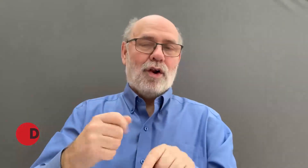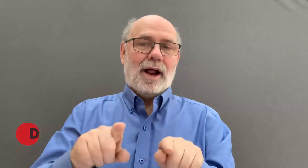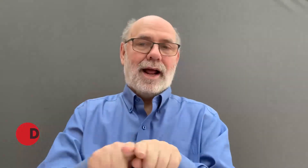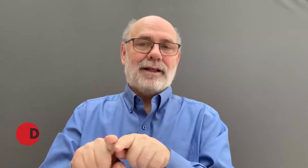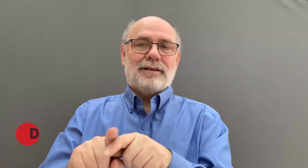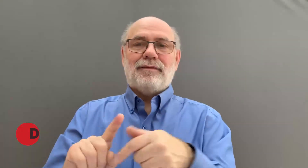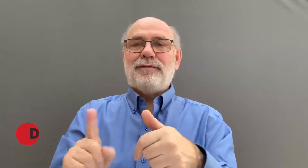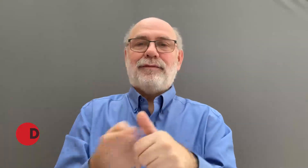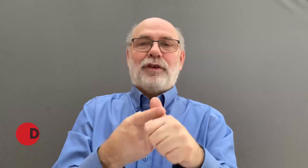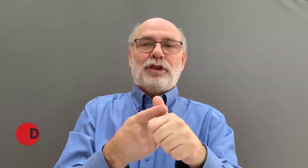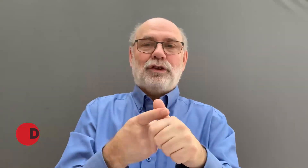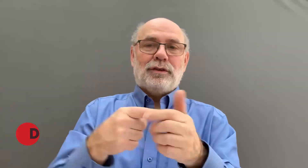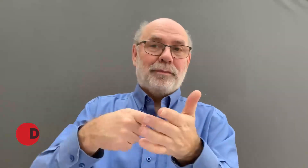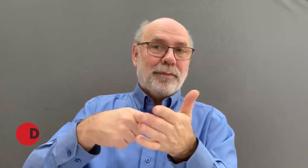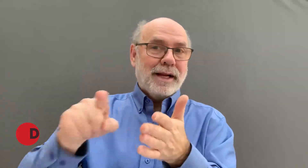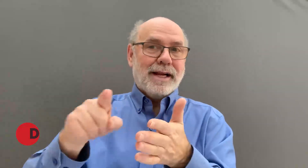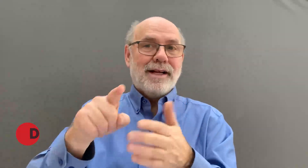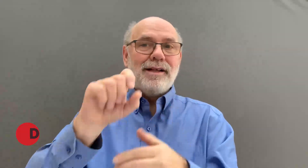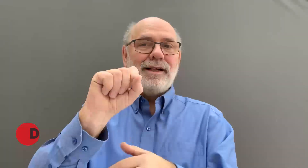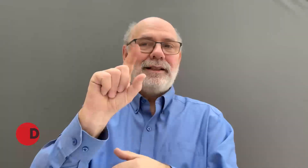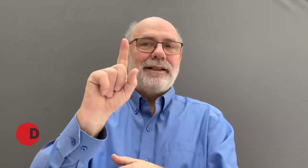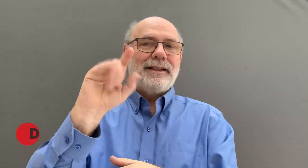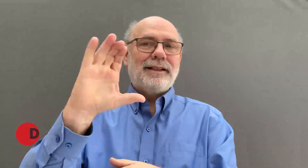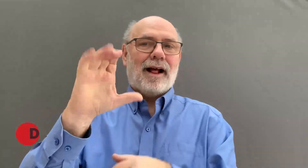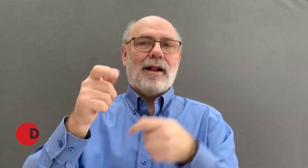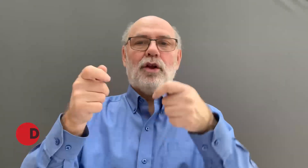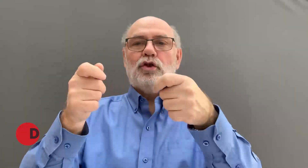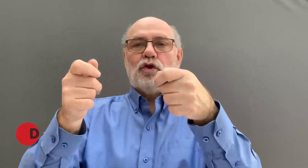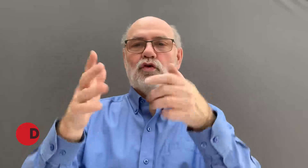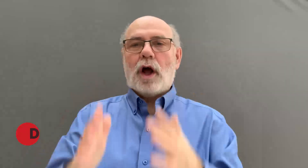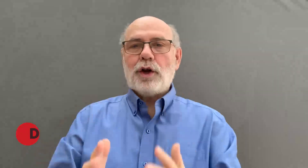as the first paid SLIC director.